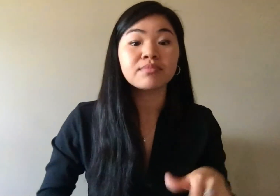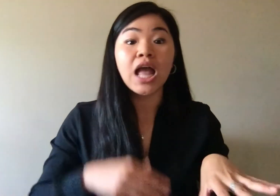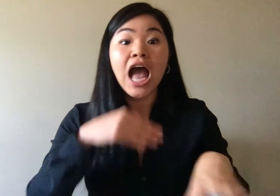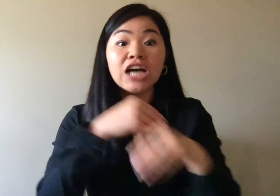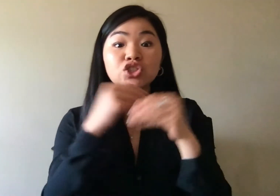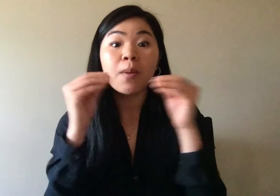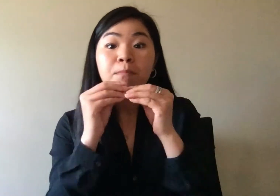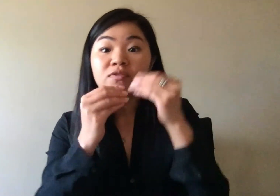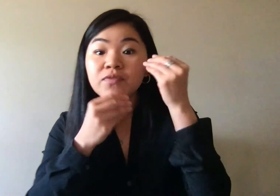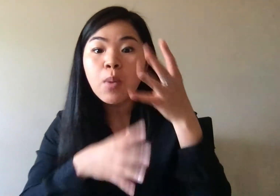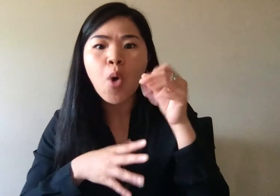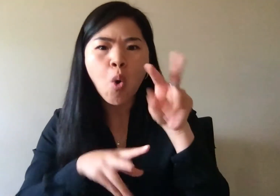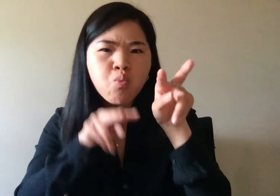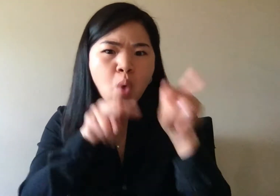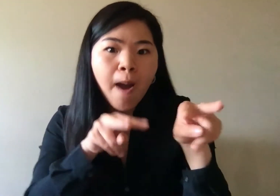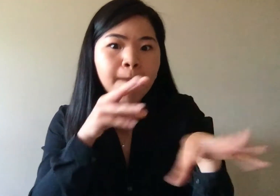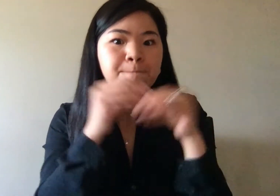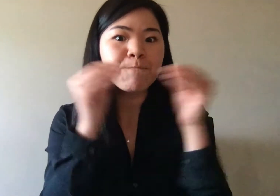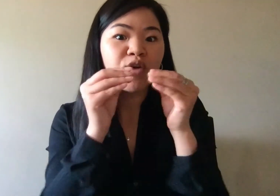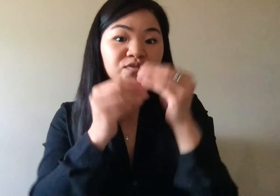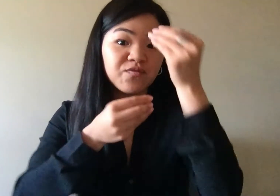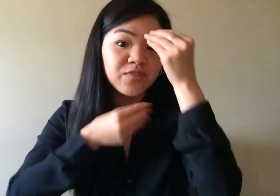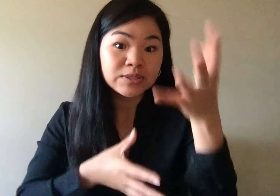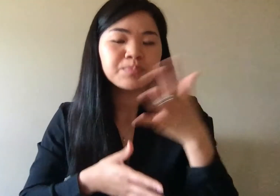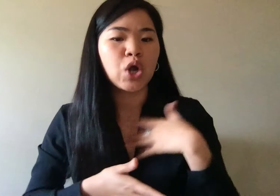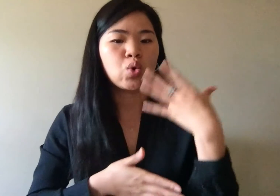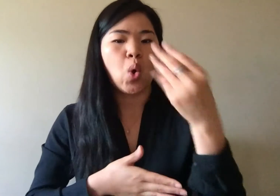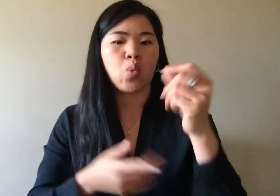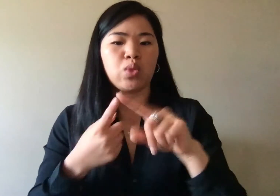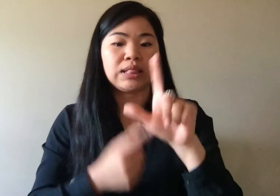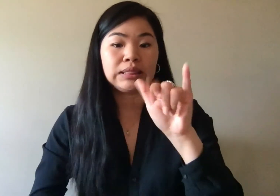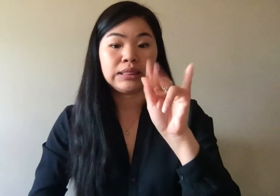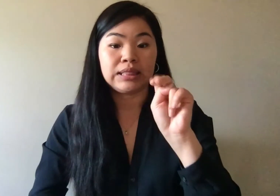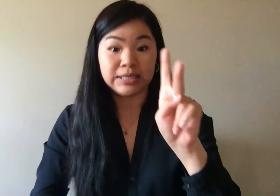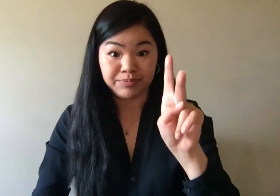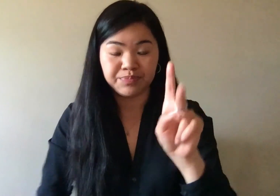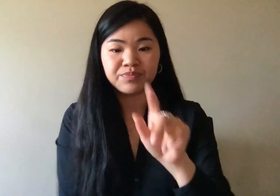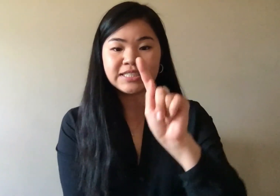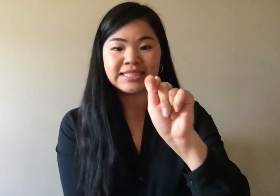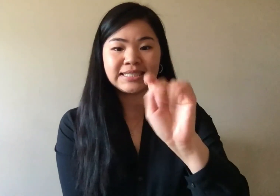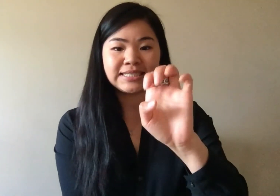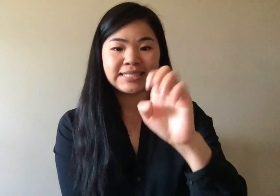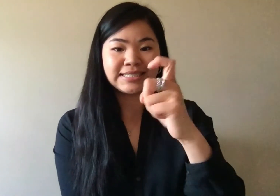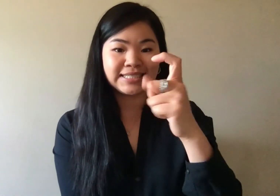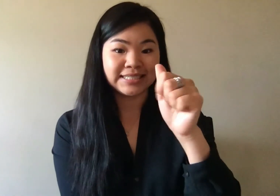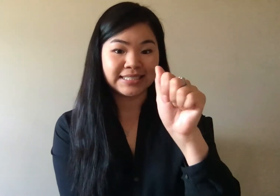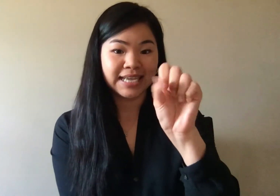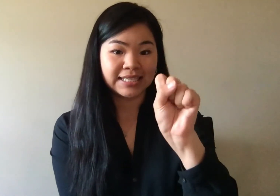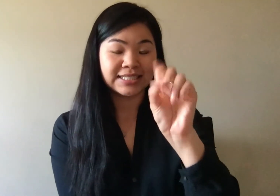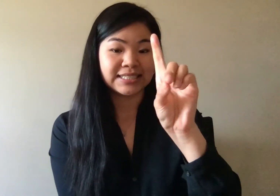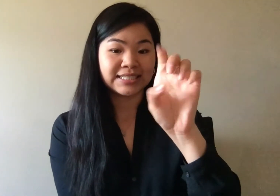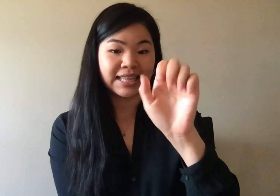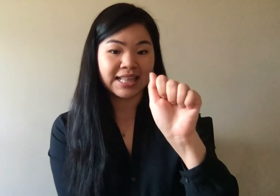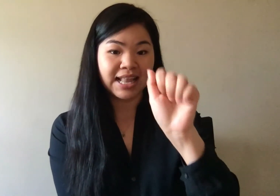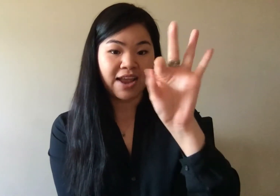For additional information and to watch as we add more information, please go to texasdeafed.org or contact